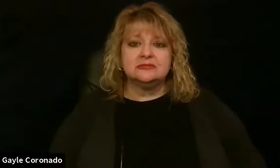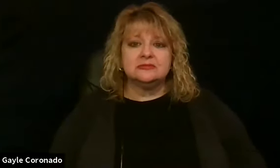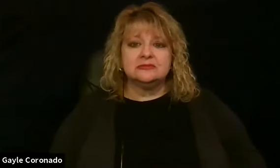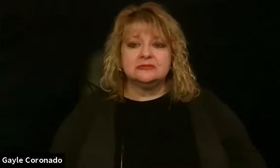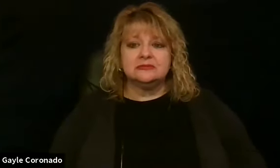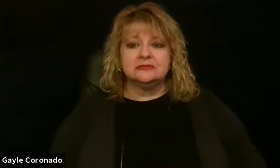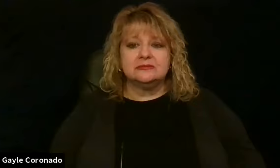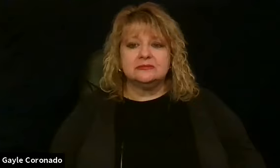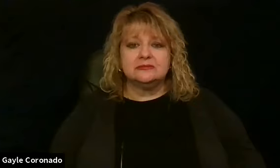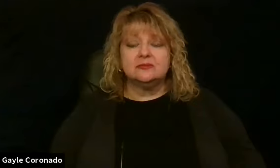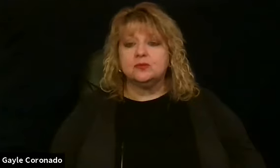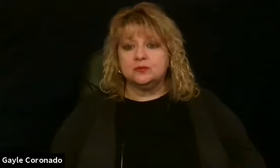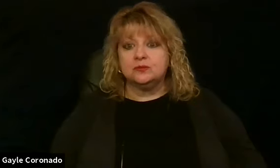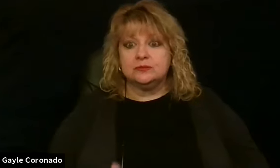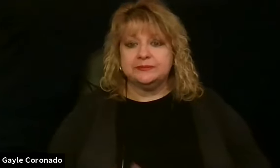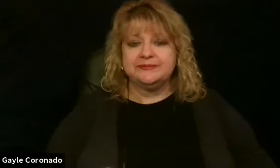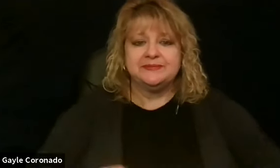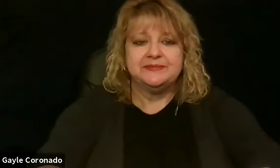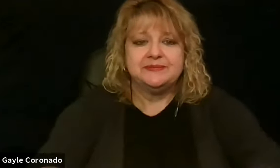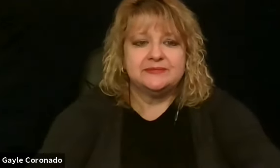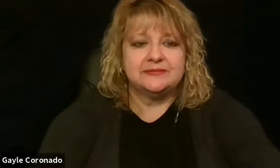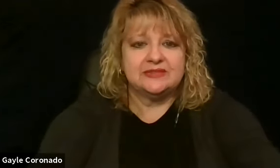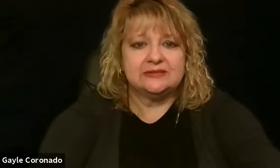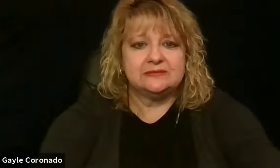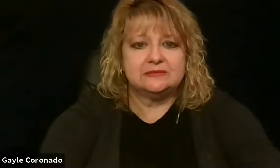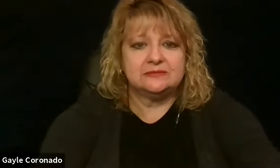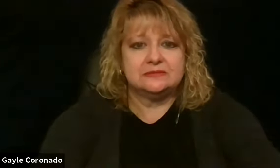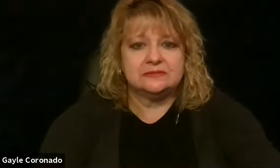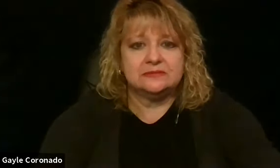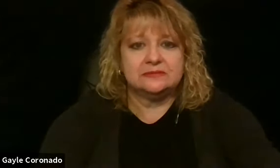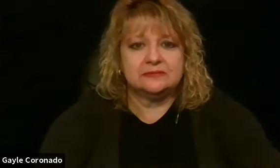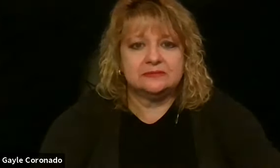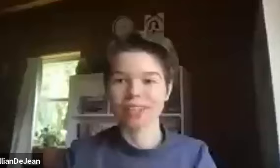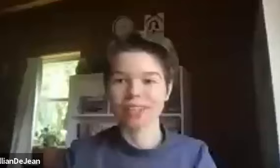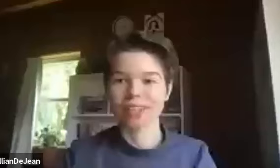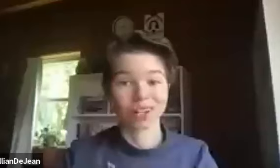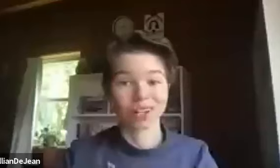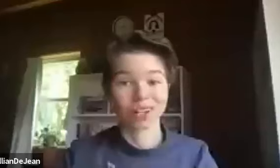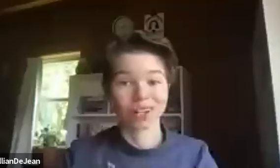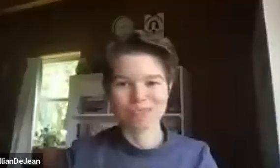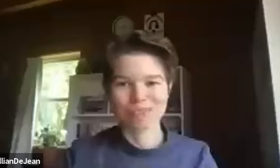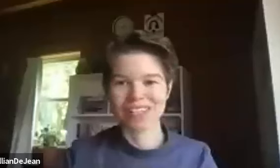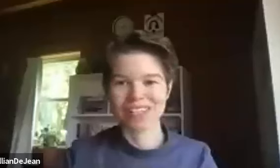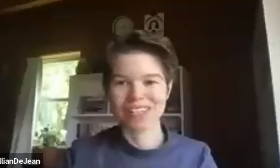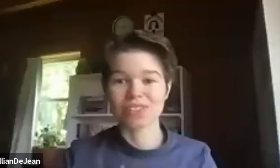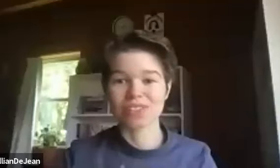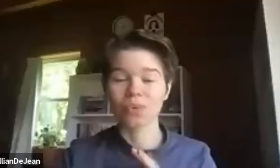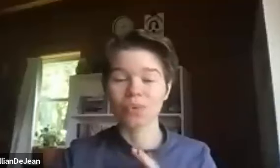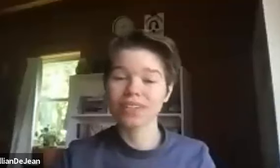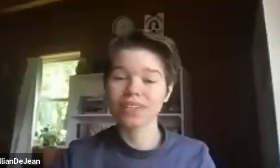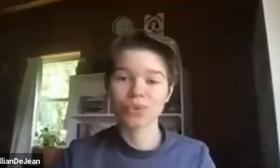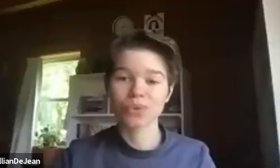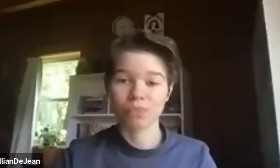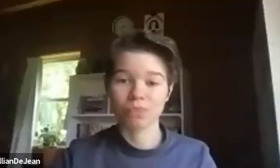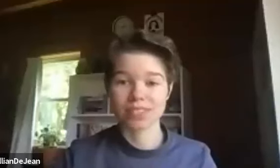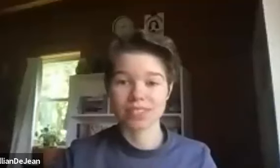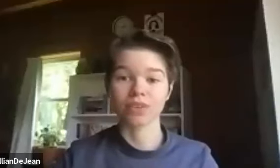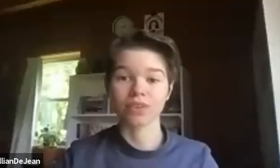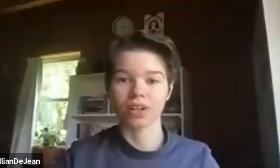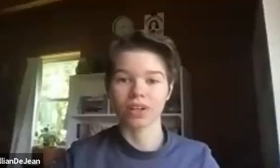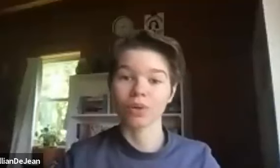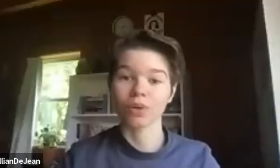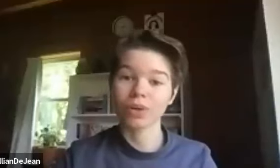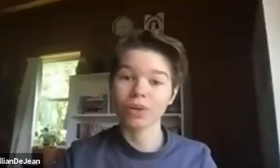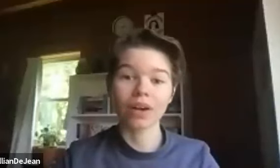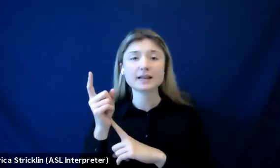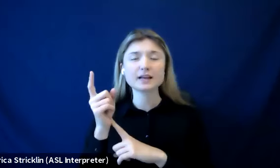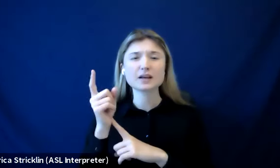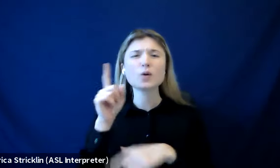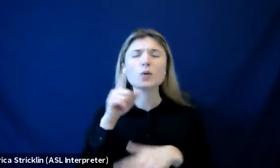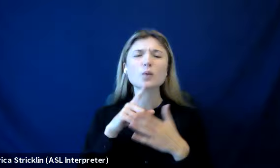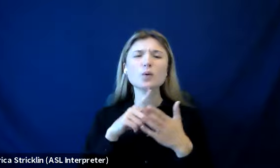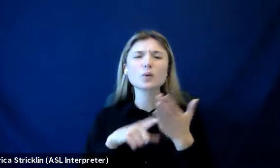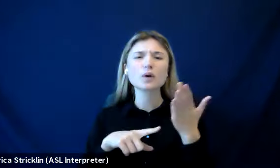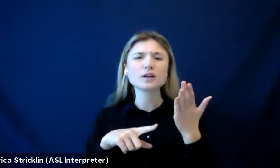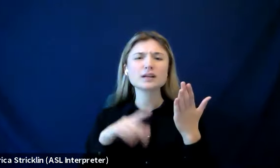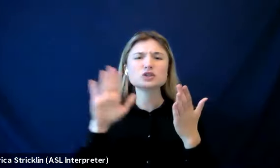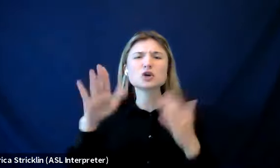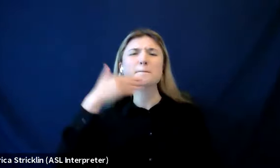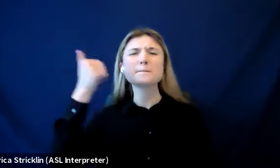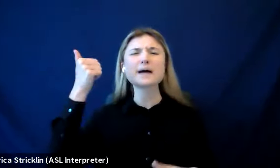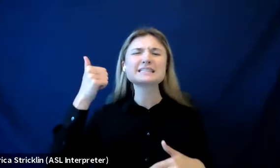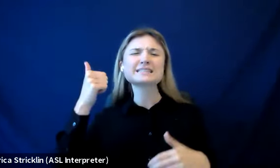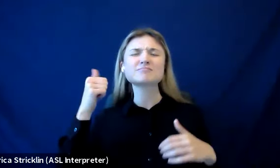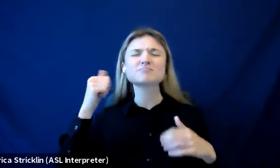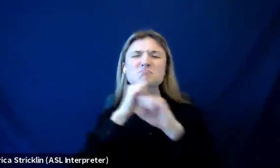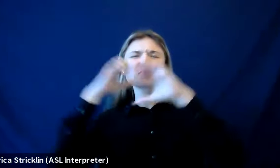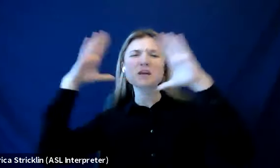And our last question that I would like to ask everyone is in our last 10 minutes is what does your best life look like, and we'll burn, I'll let you go first.